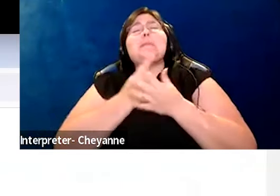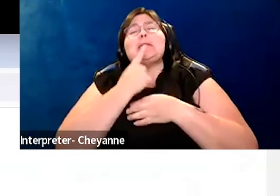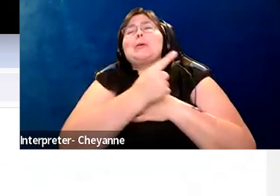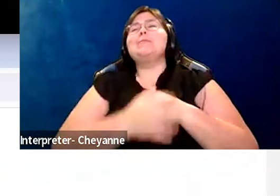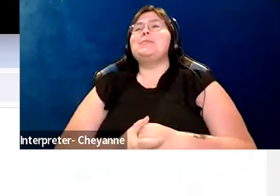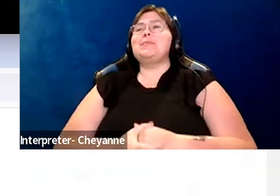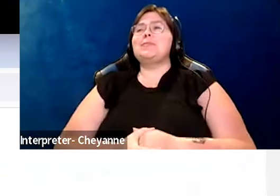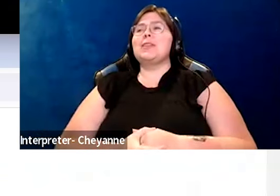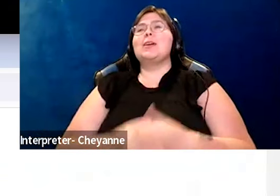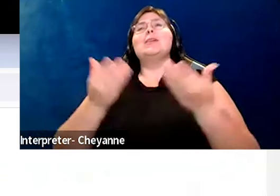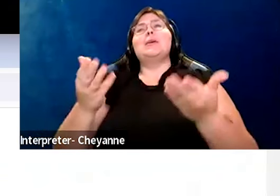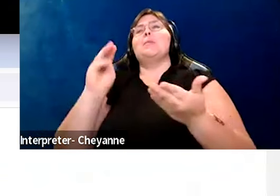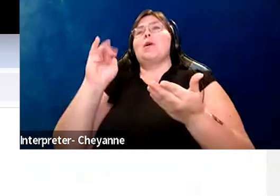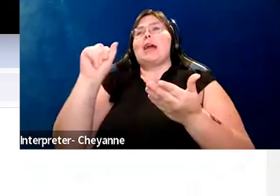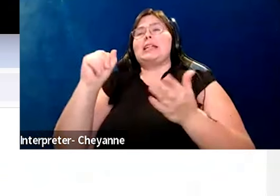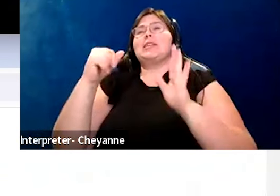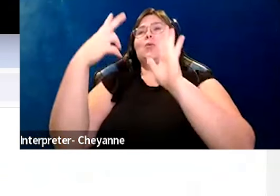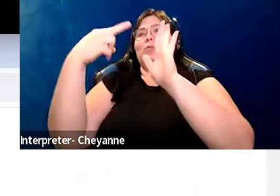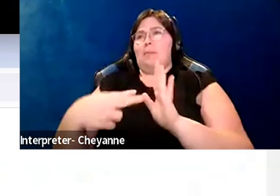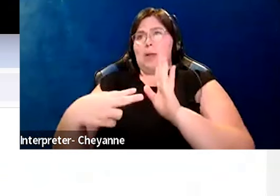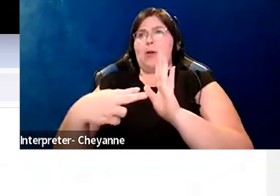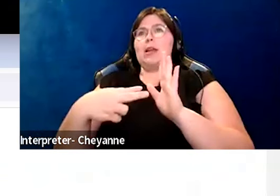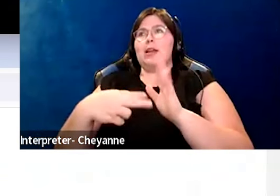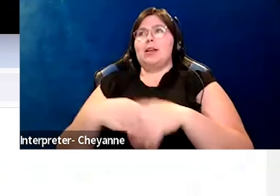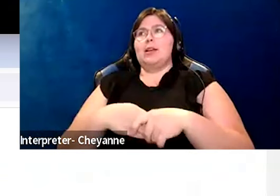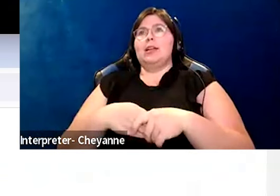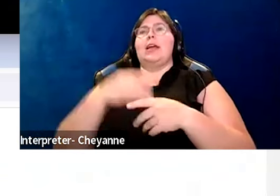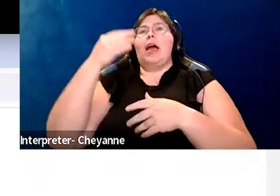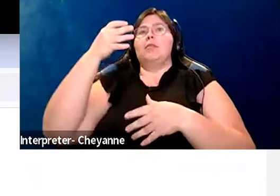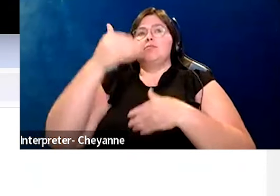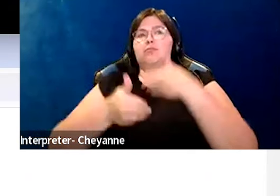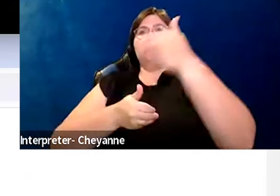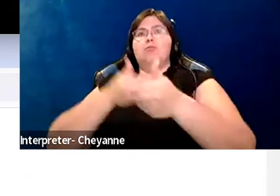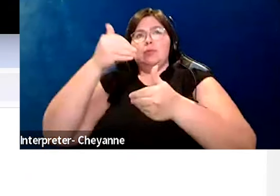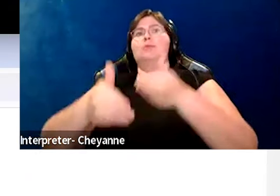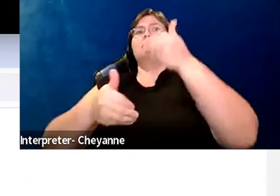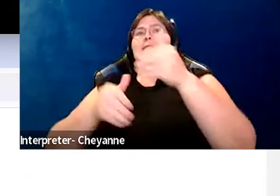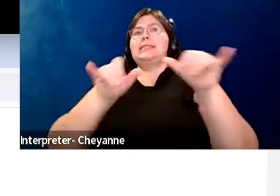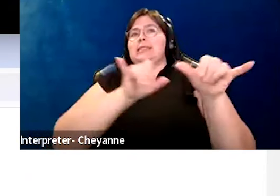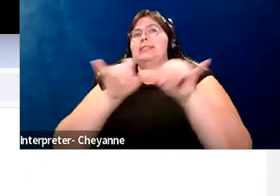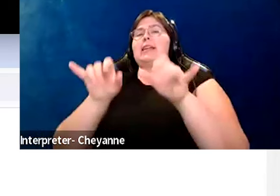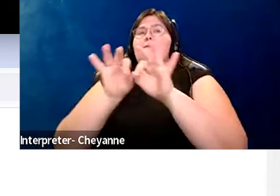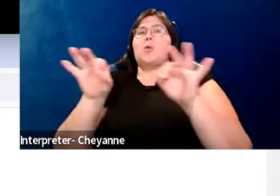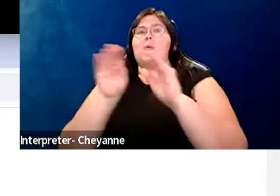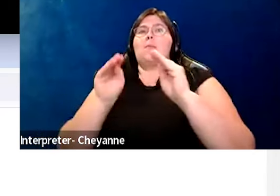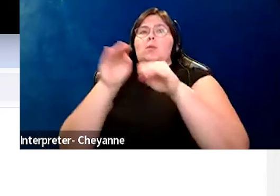So here's Miranda narrating, stepping through this same formula more slowly.